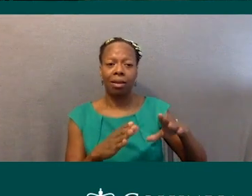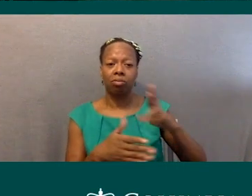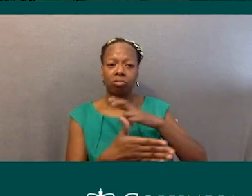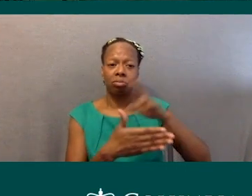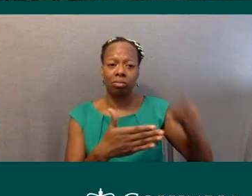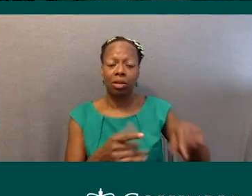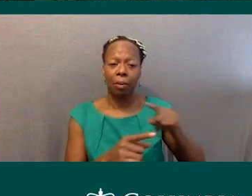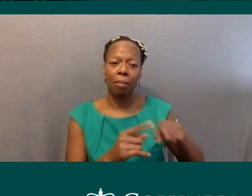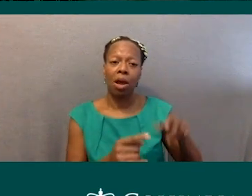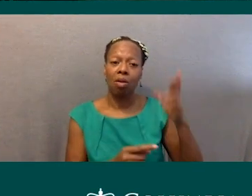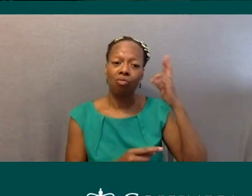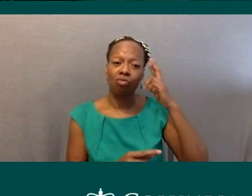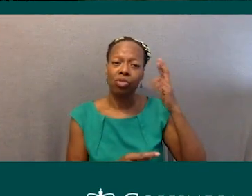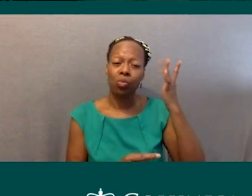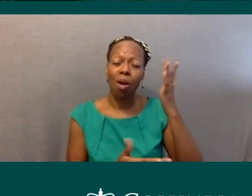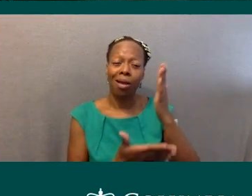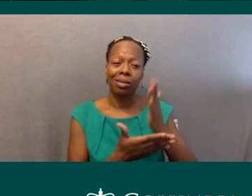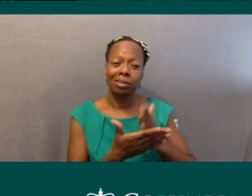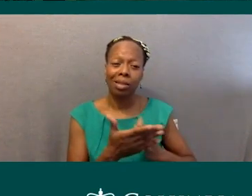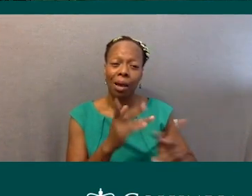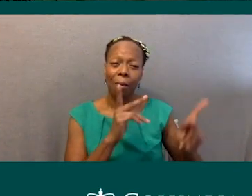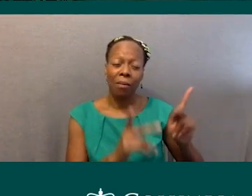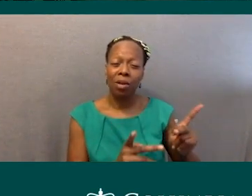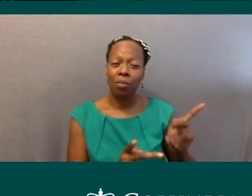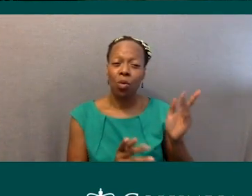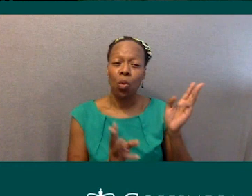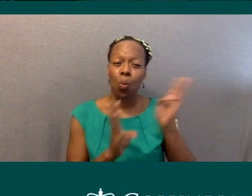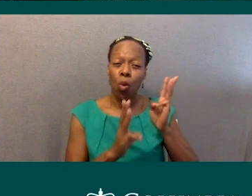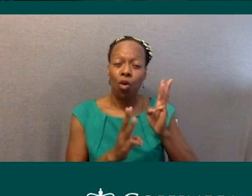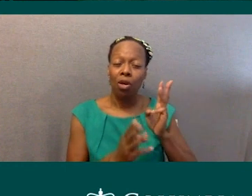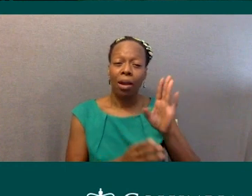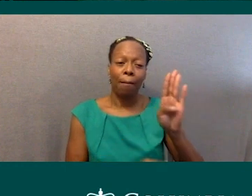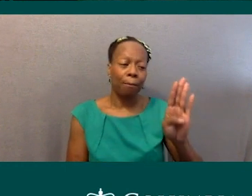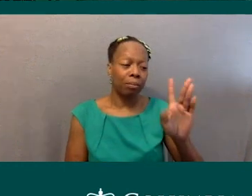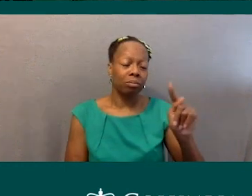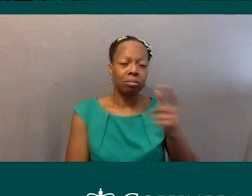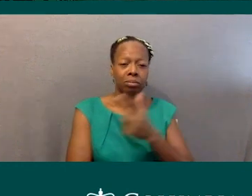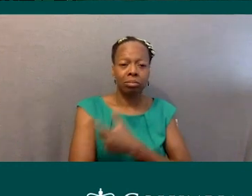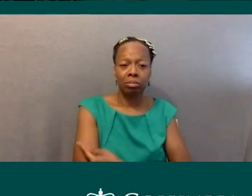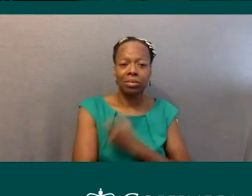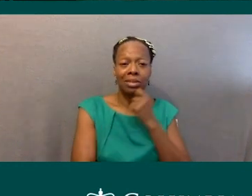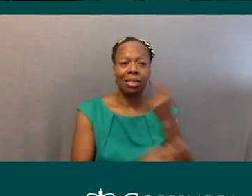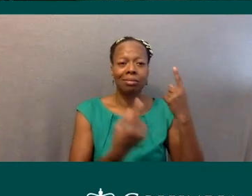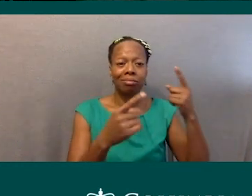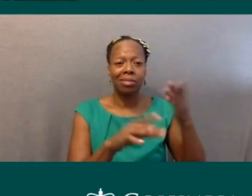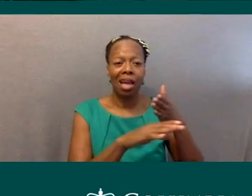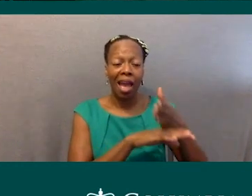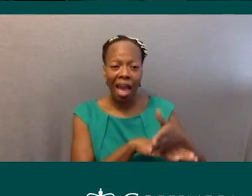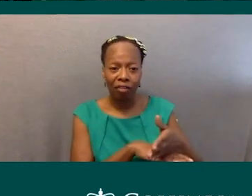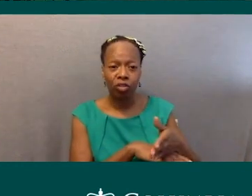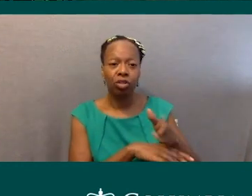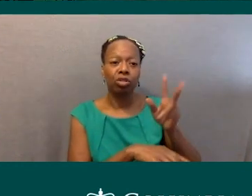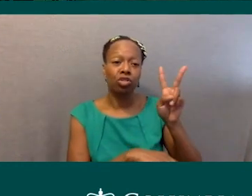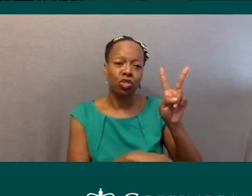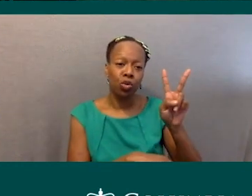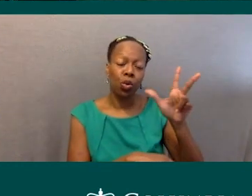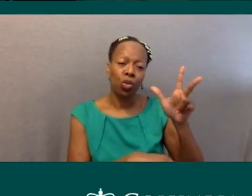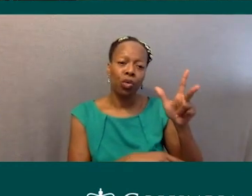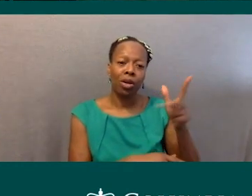the botulinum toxin doesn't work after two to three times repeat injections, because botulinum toxin dose is very limited dose.